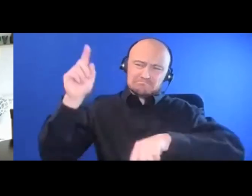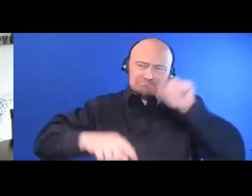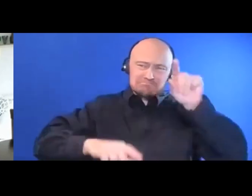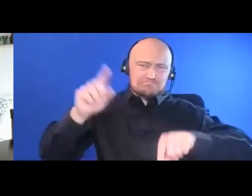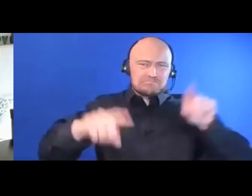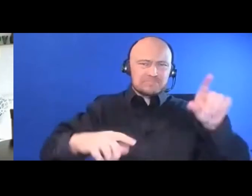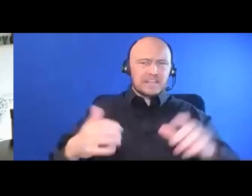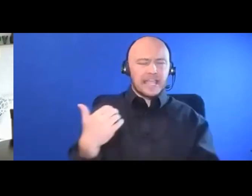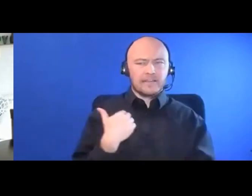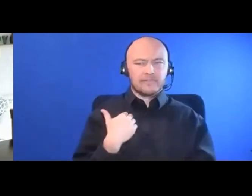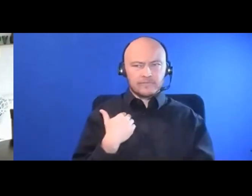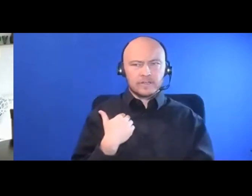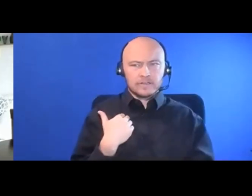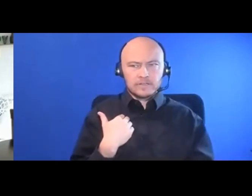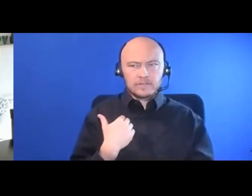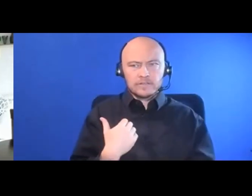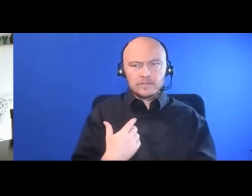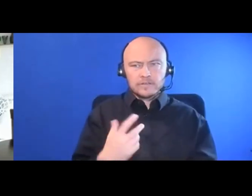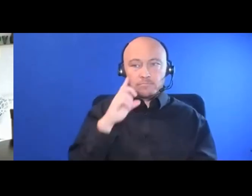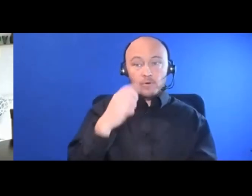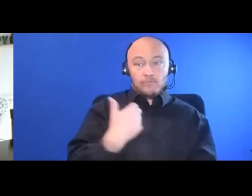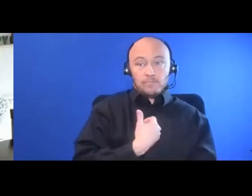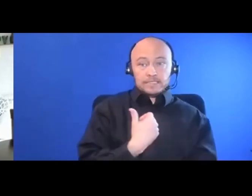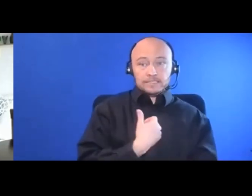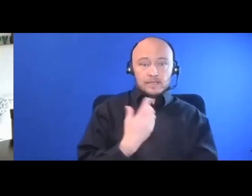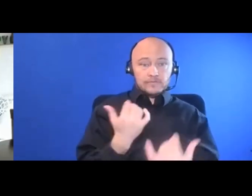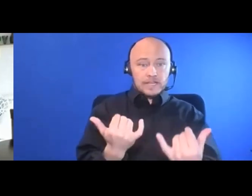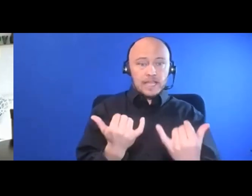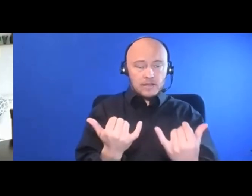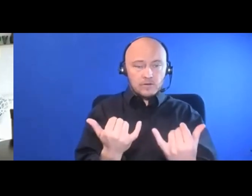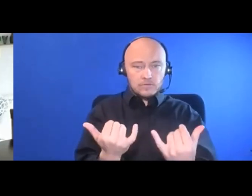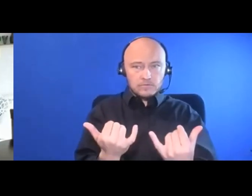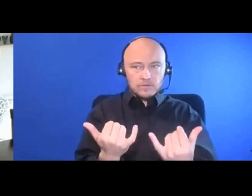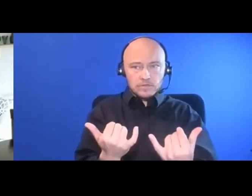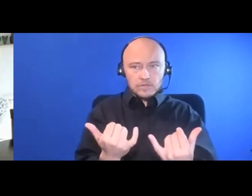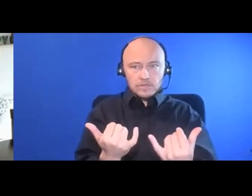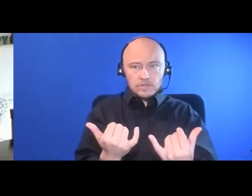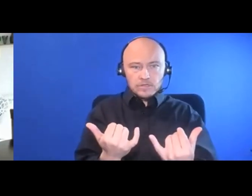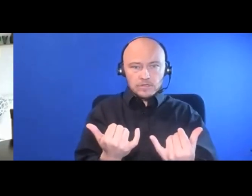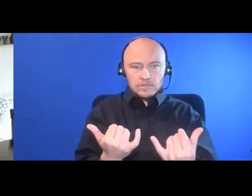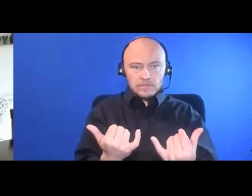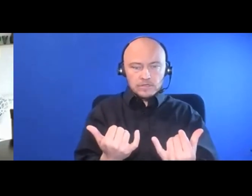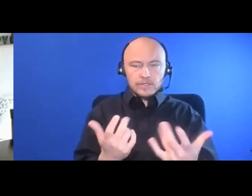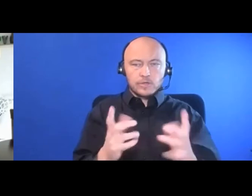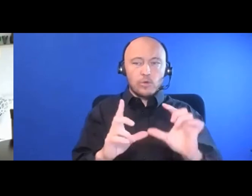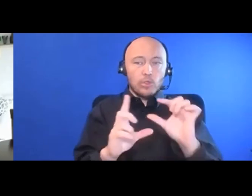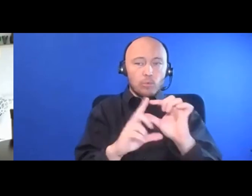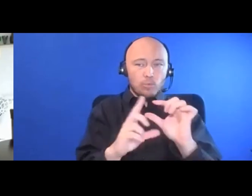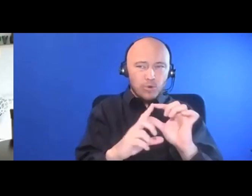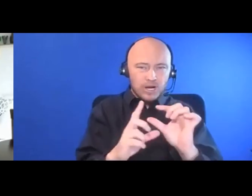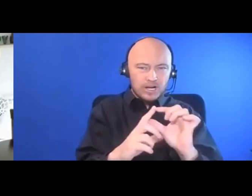But for me, I'm sure now looking back, it was far less semantics and accuracy of that description,